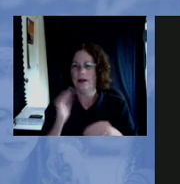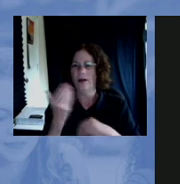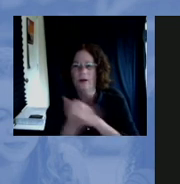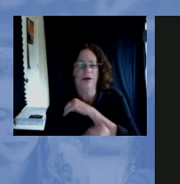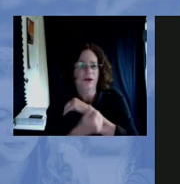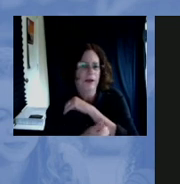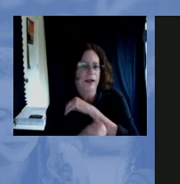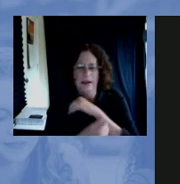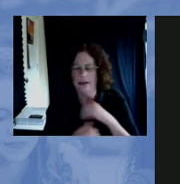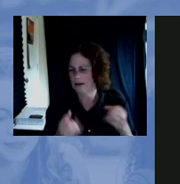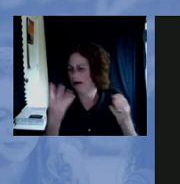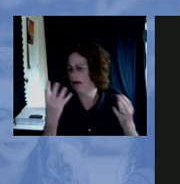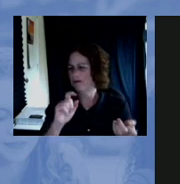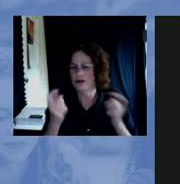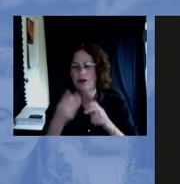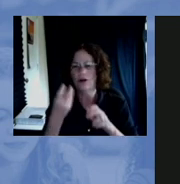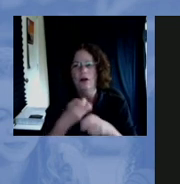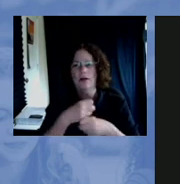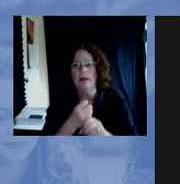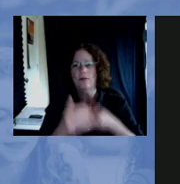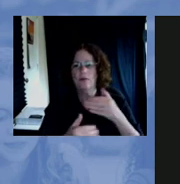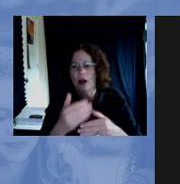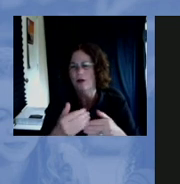TO MAKE PROGRESS IF THERE'S LOTS OF CHANGE, ESPECIALLY IN EDUCATION.